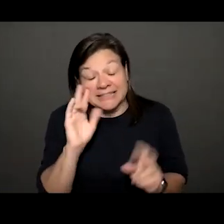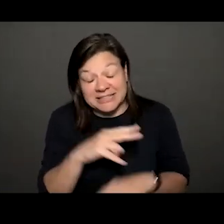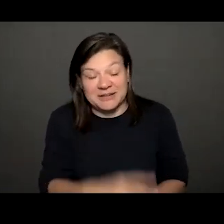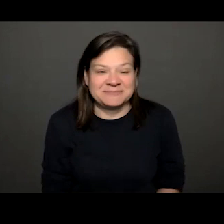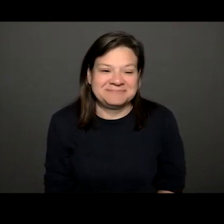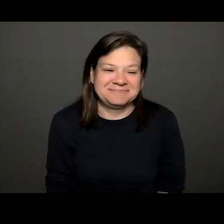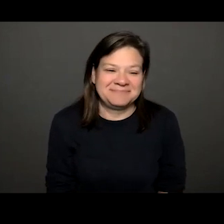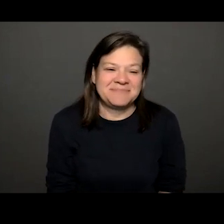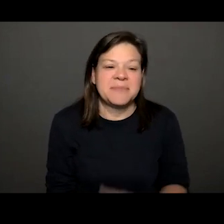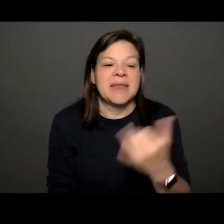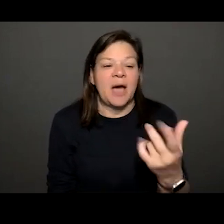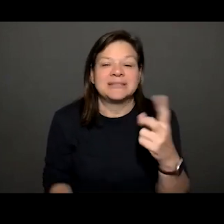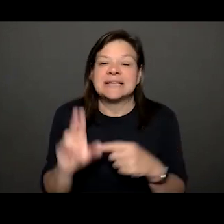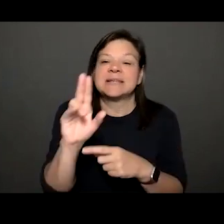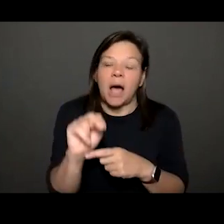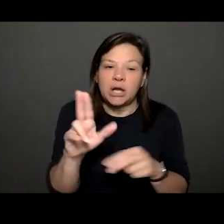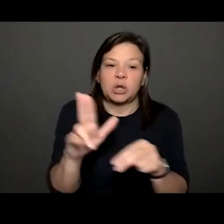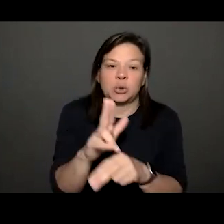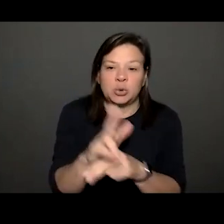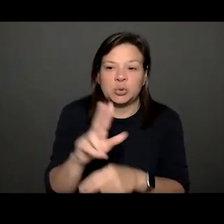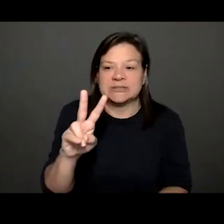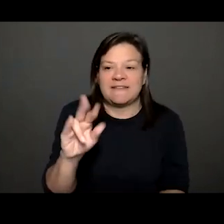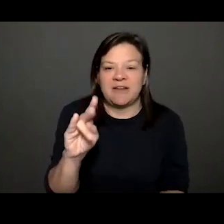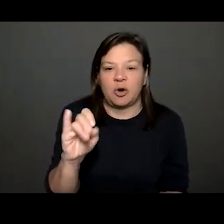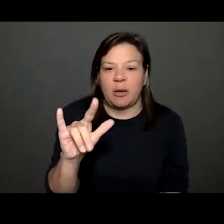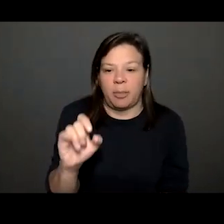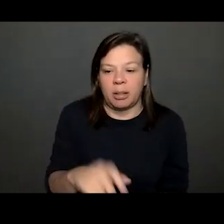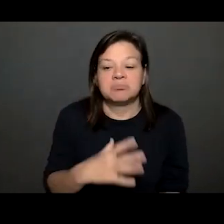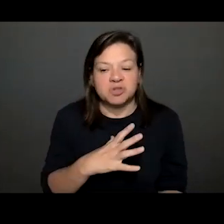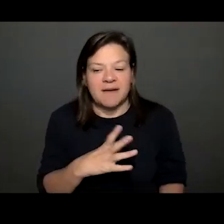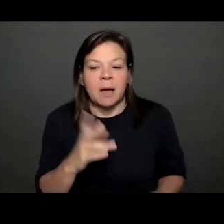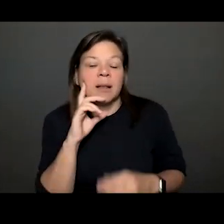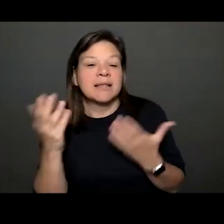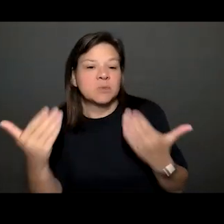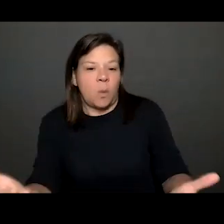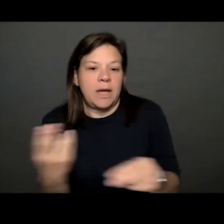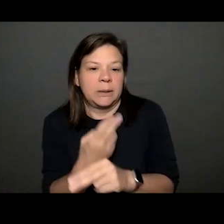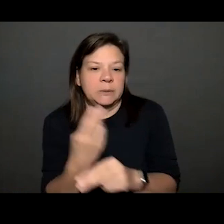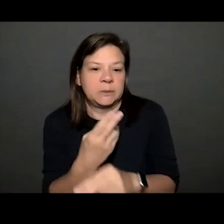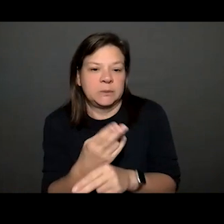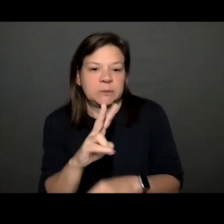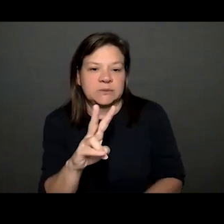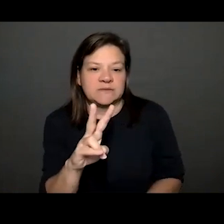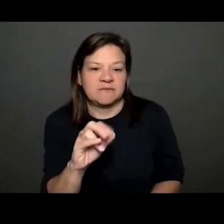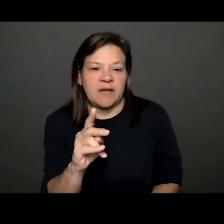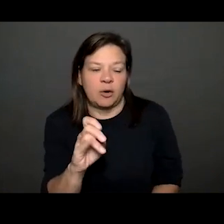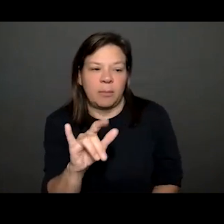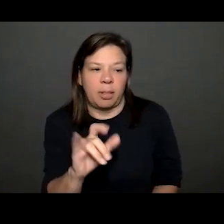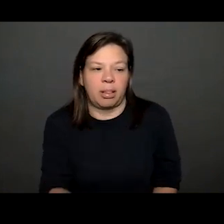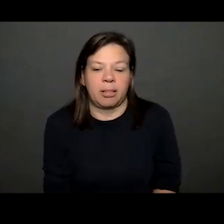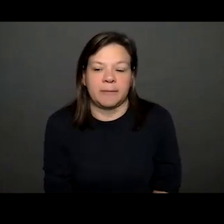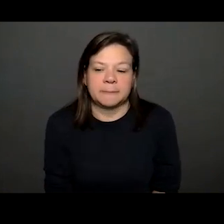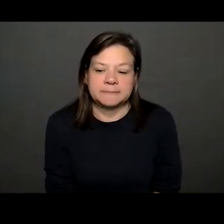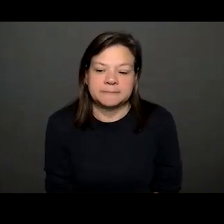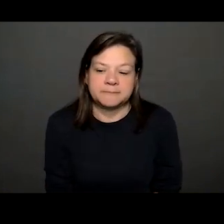COPYING THIS JUST SO THAT YOU DON'T HAVE TO WATCH MY